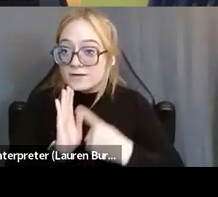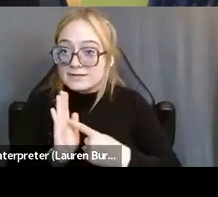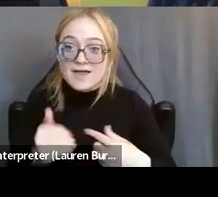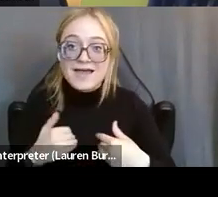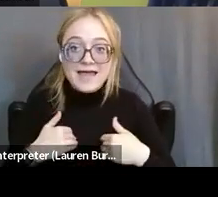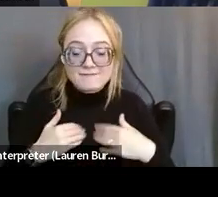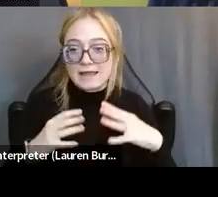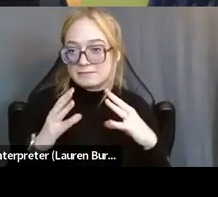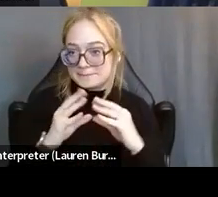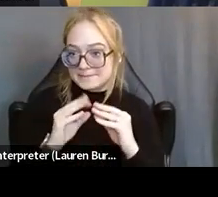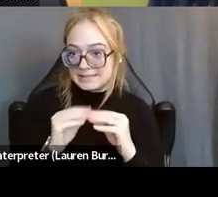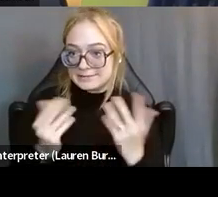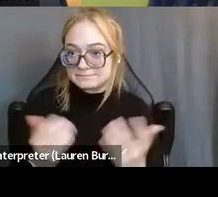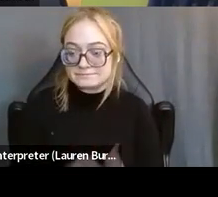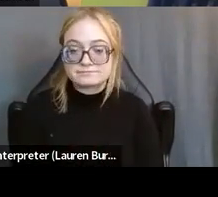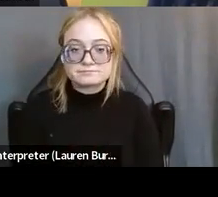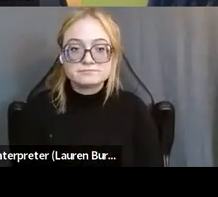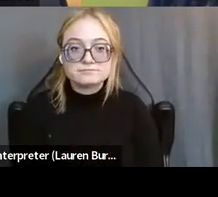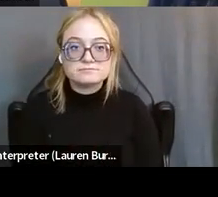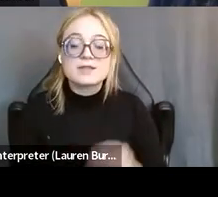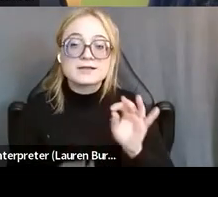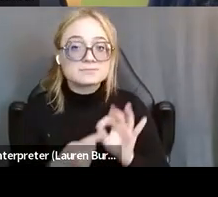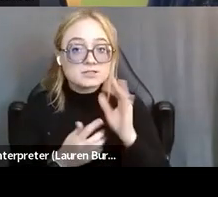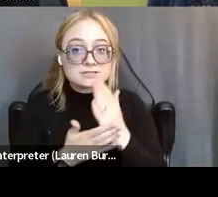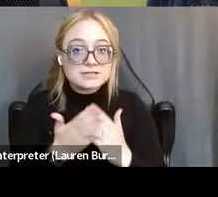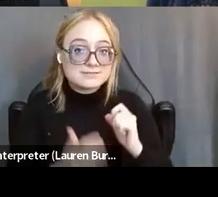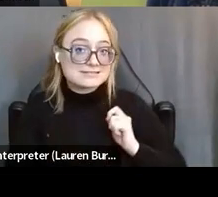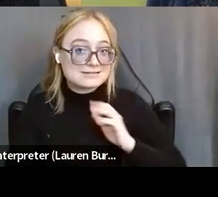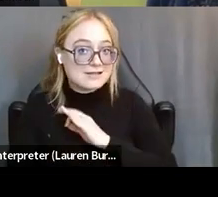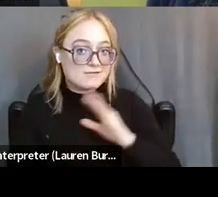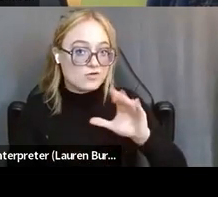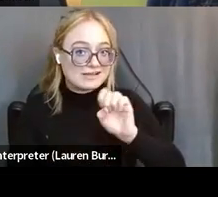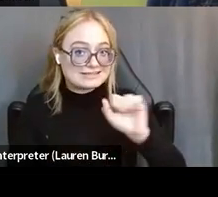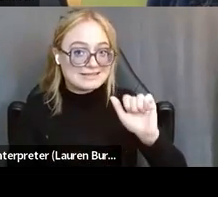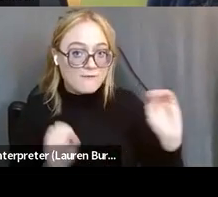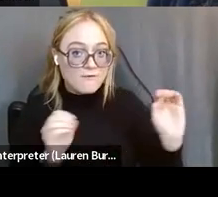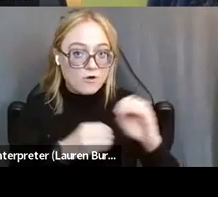especially if maybe some of the staff at your SSA office may be changing it,